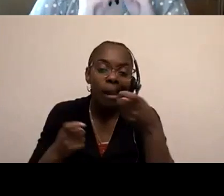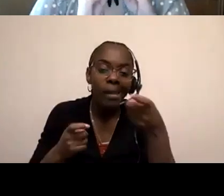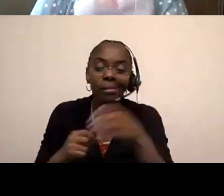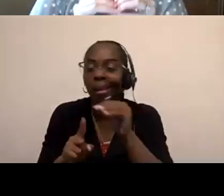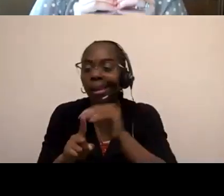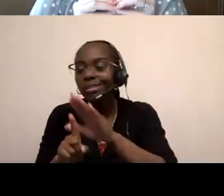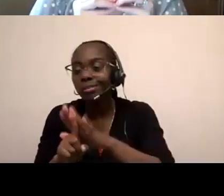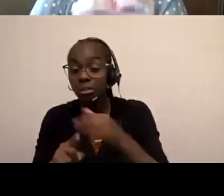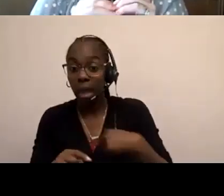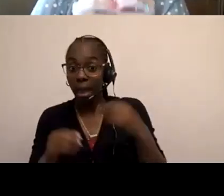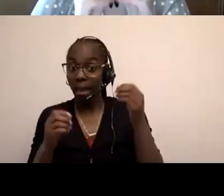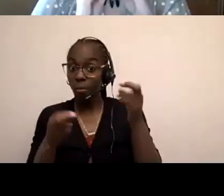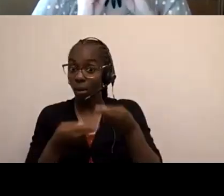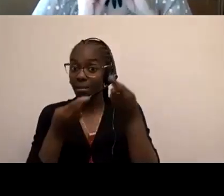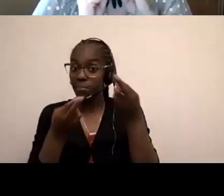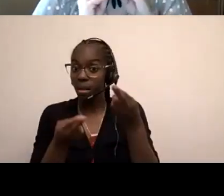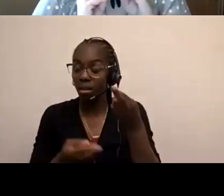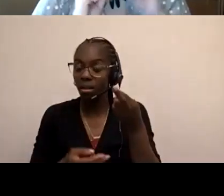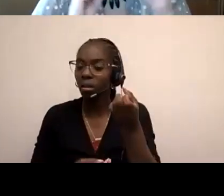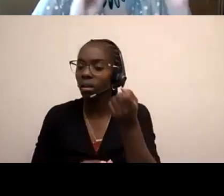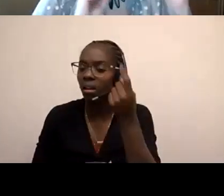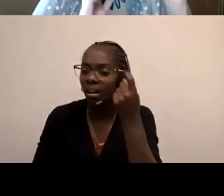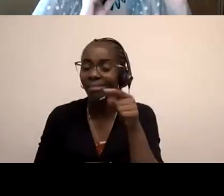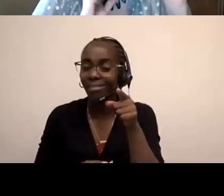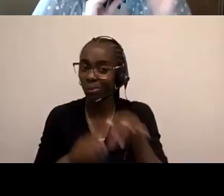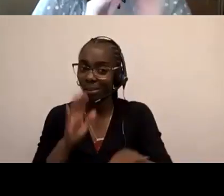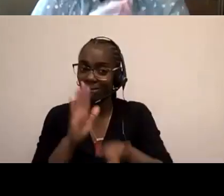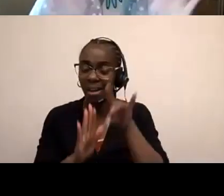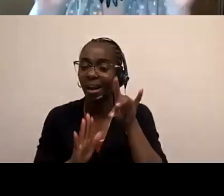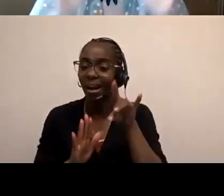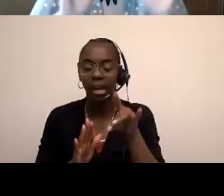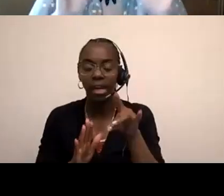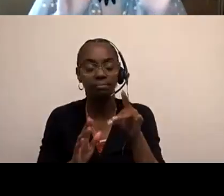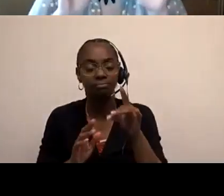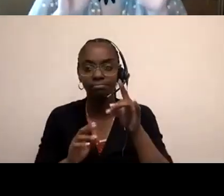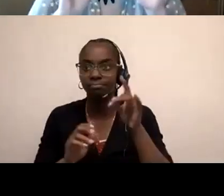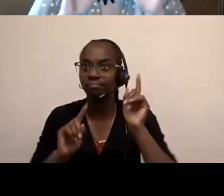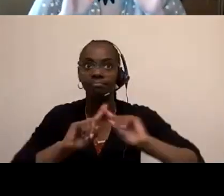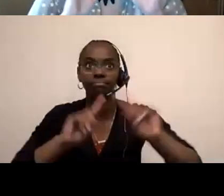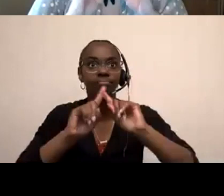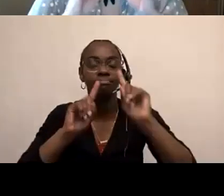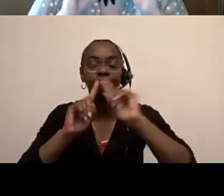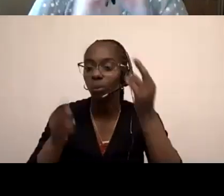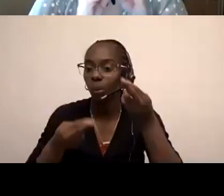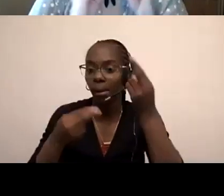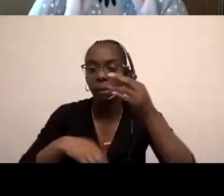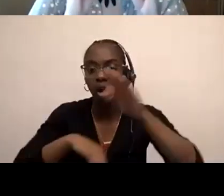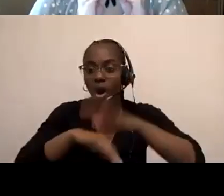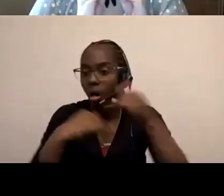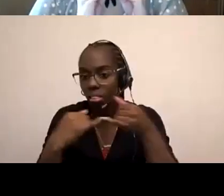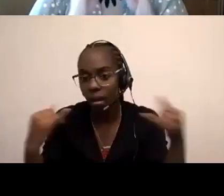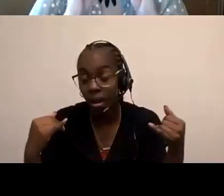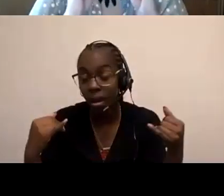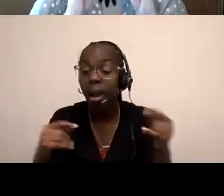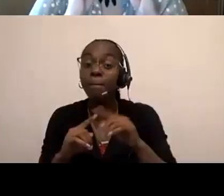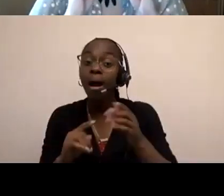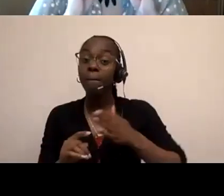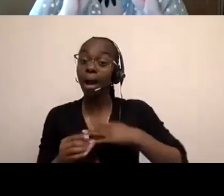I RECOMMEND. YOU CAN FIND ALL KIND OF RECOMMENDATIONS ON THE INTERNET BUT BASED ON MY RESEARCH AND